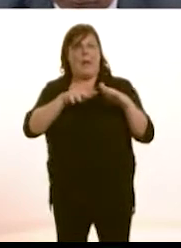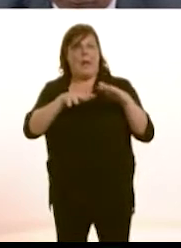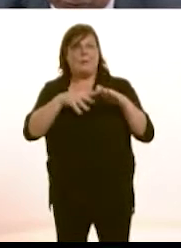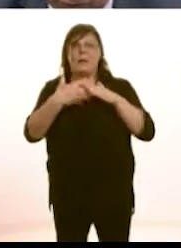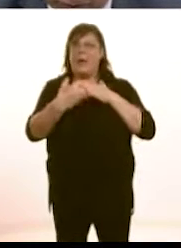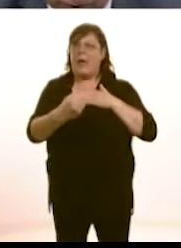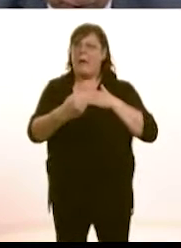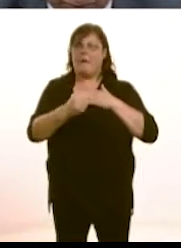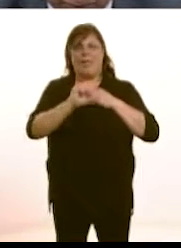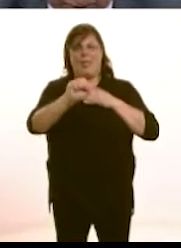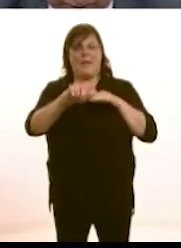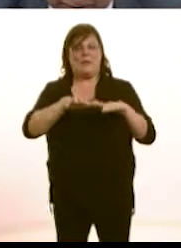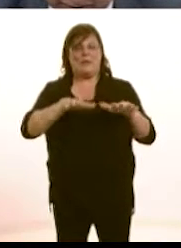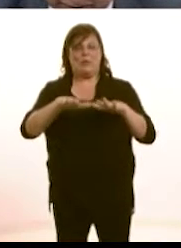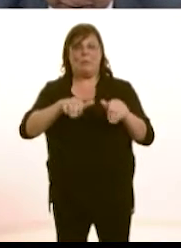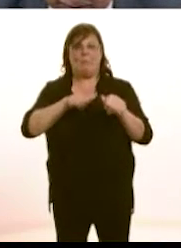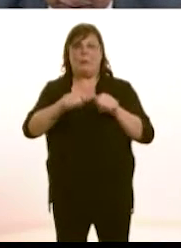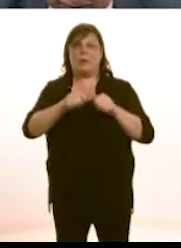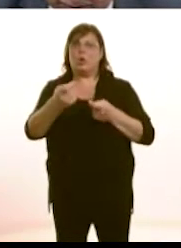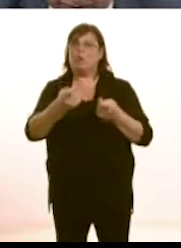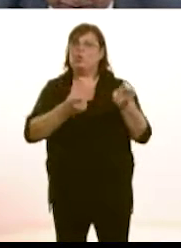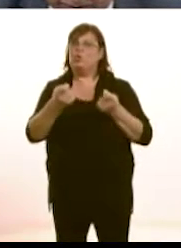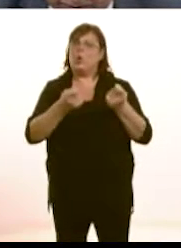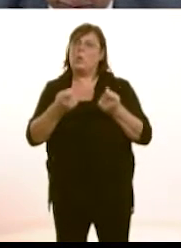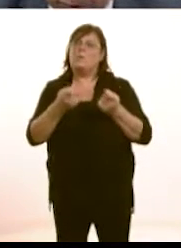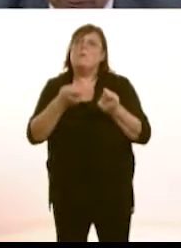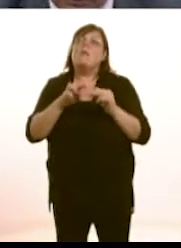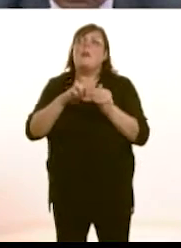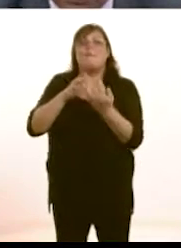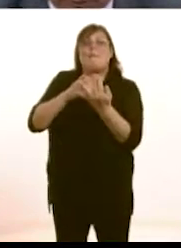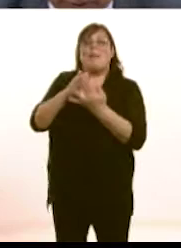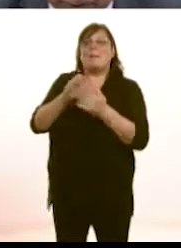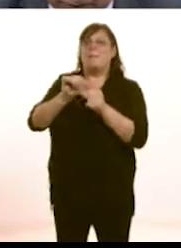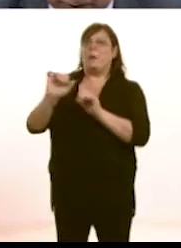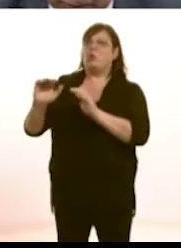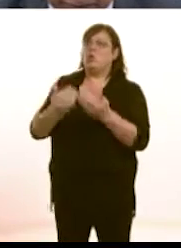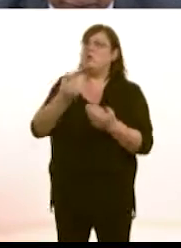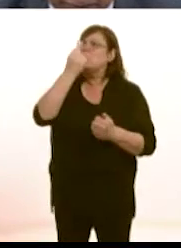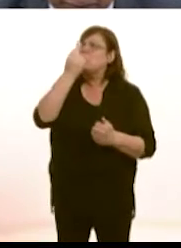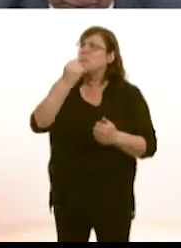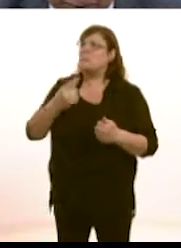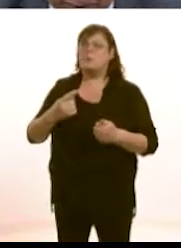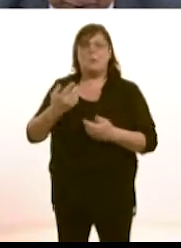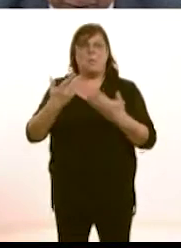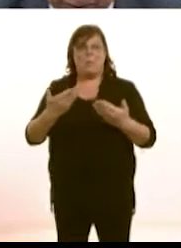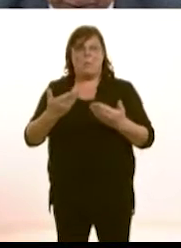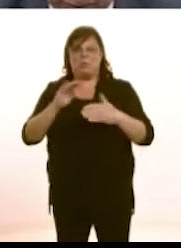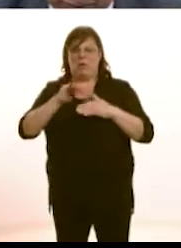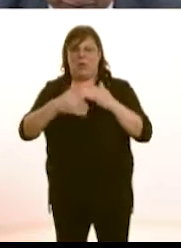seizures better controlled if they had access to such services. At the moment, weíre only just over the 50 per cent mark in Wales.